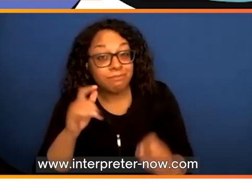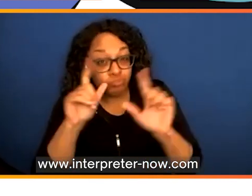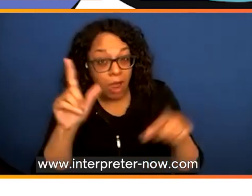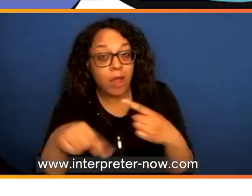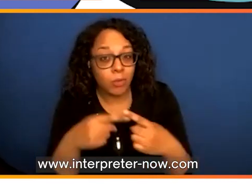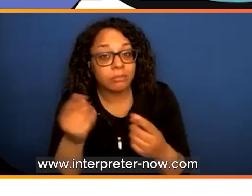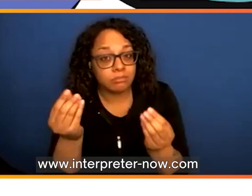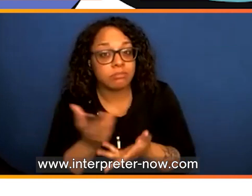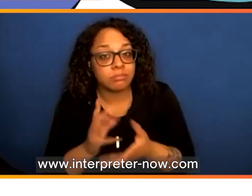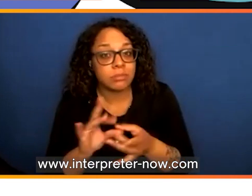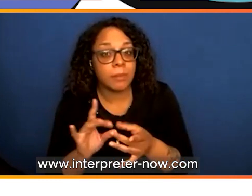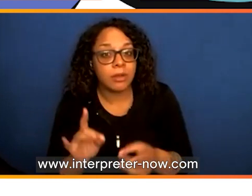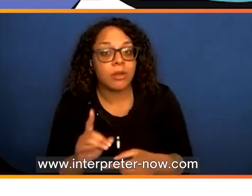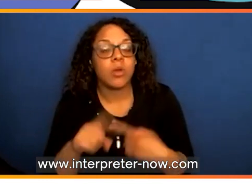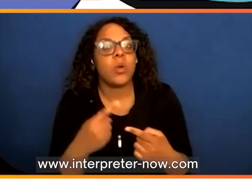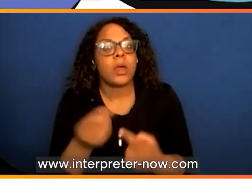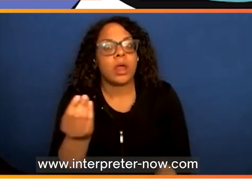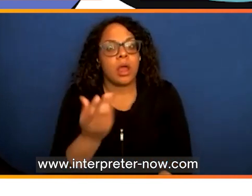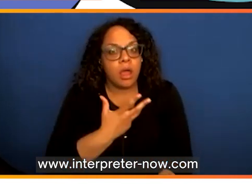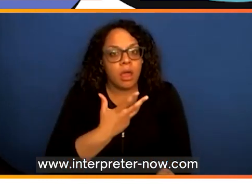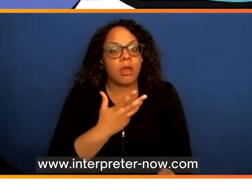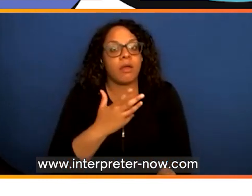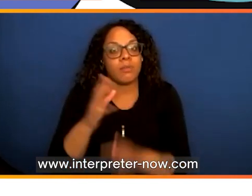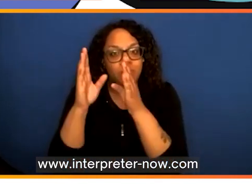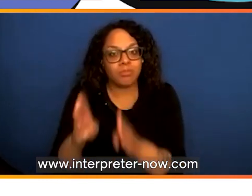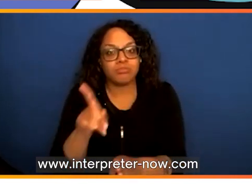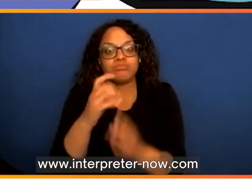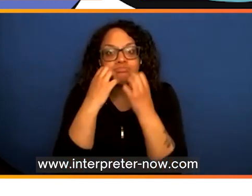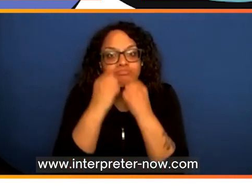otherwise, it's going to hit you right in the chest, that "Good grief, I do need to